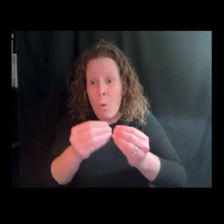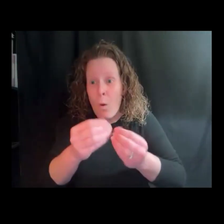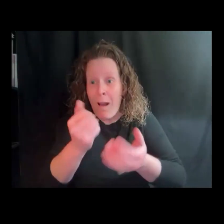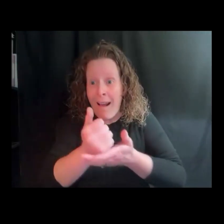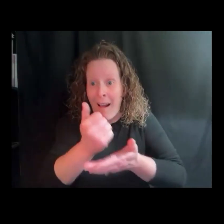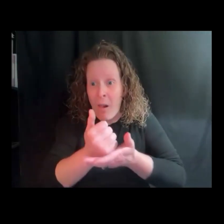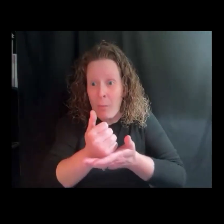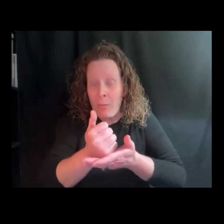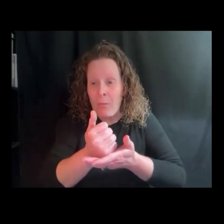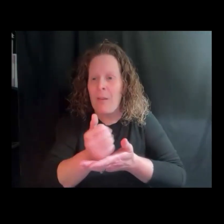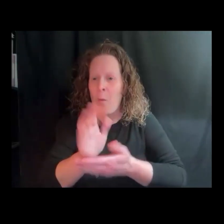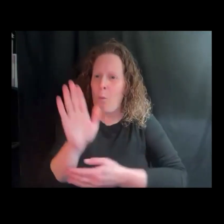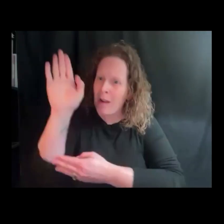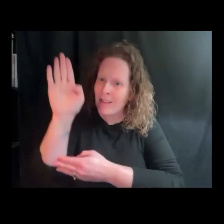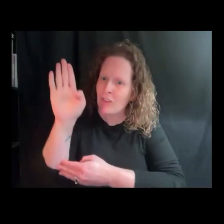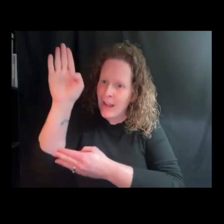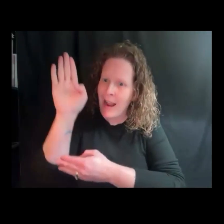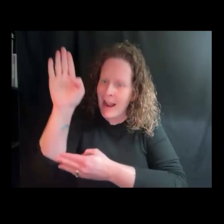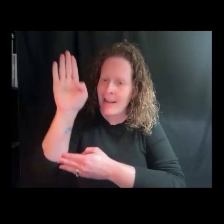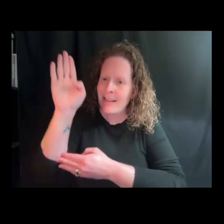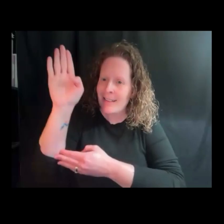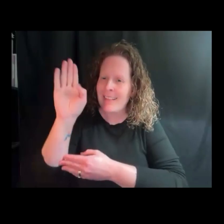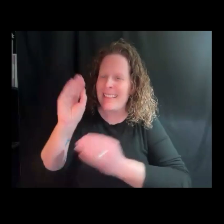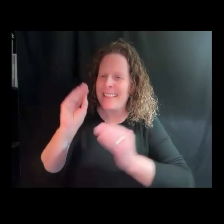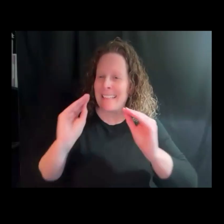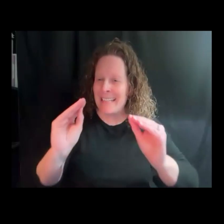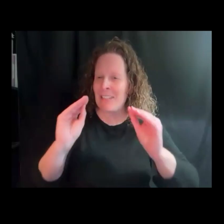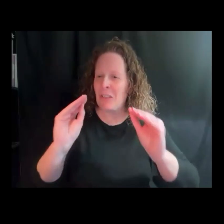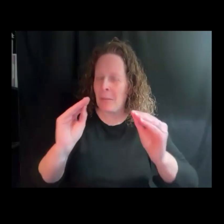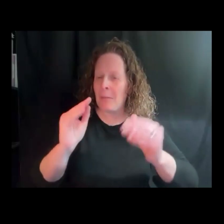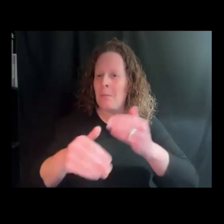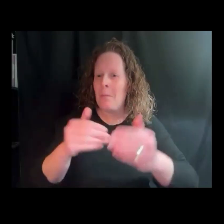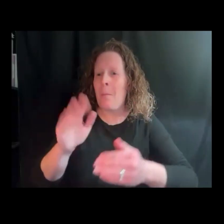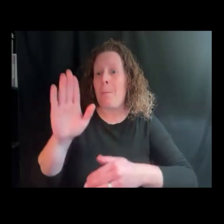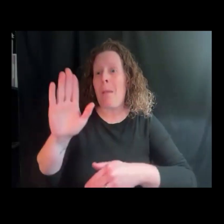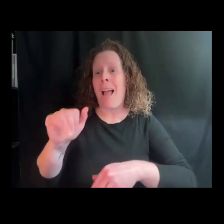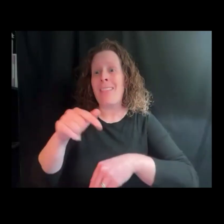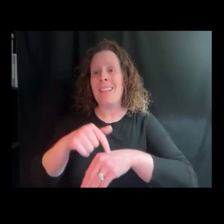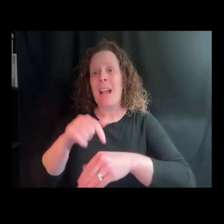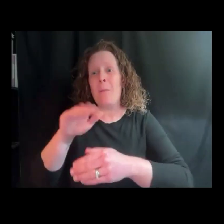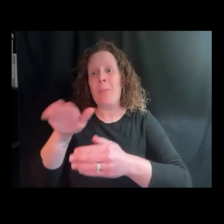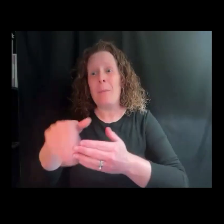ask the interprete and the interpreter should give it back to the student. Raise your hand